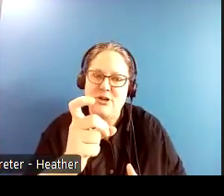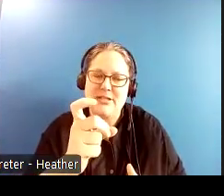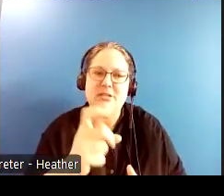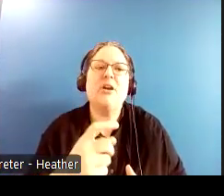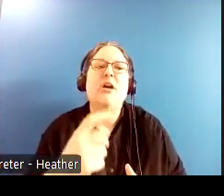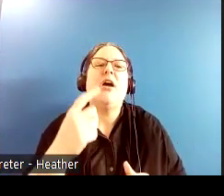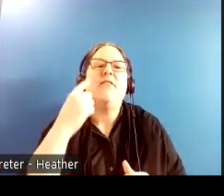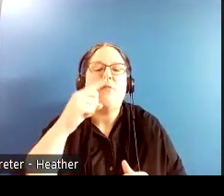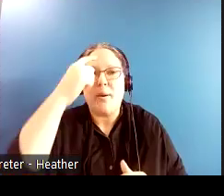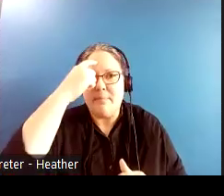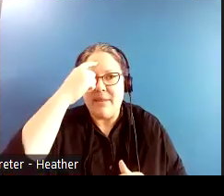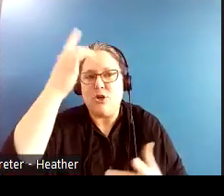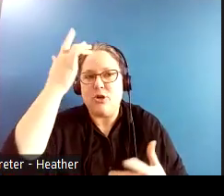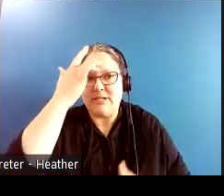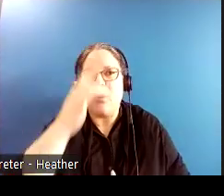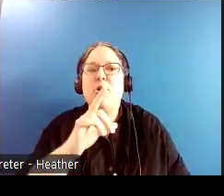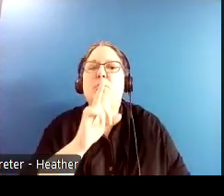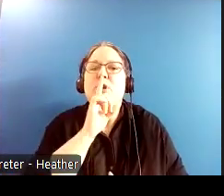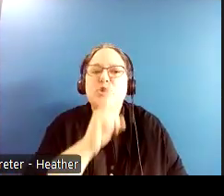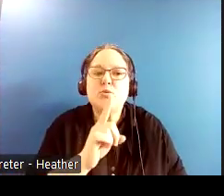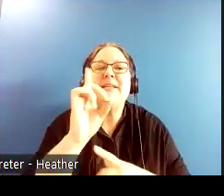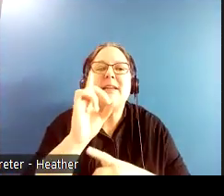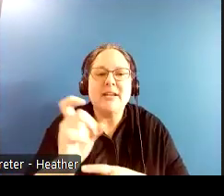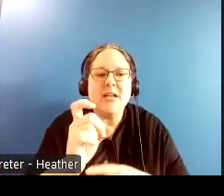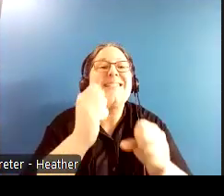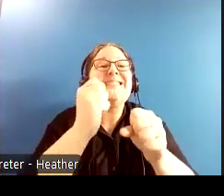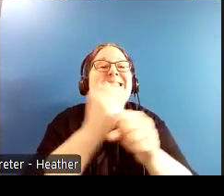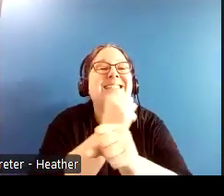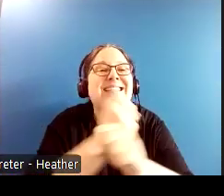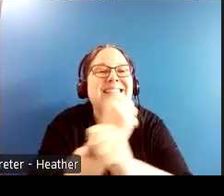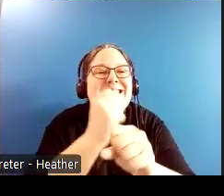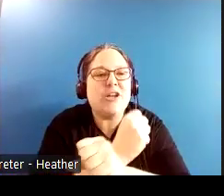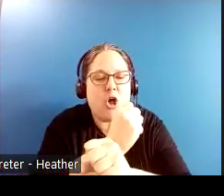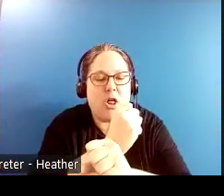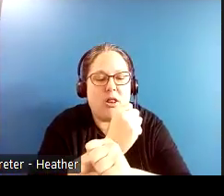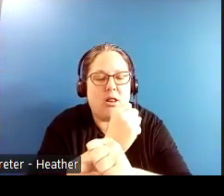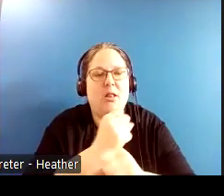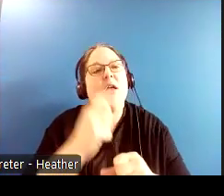and statistical manual of mental disorders. Originally the reason statistical is put in the